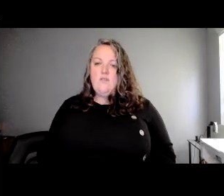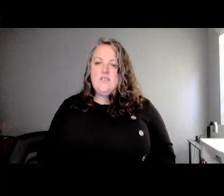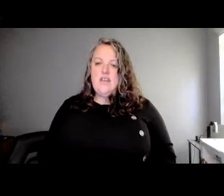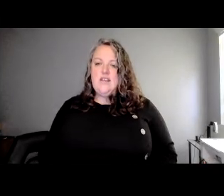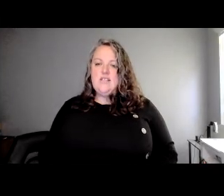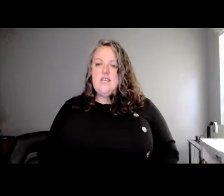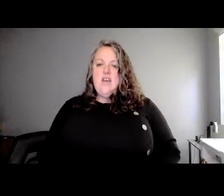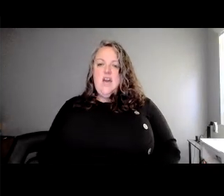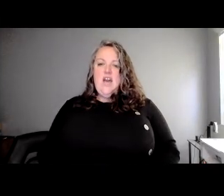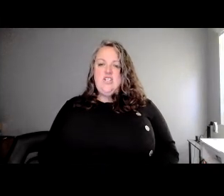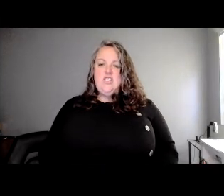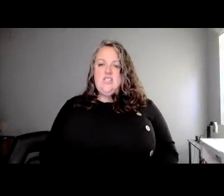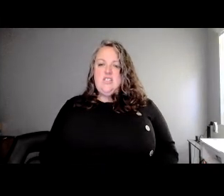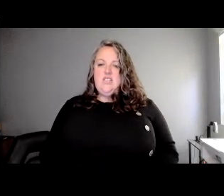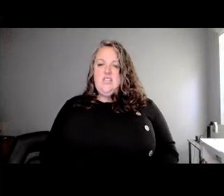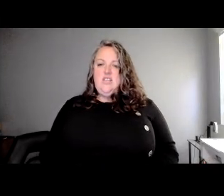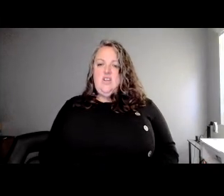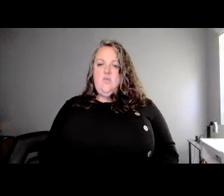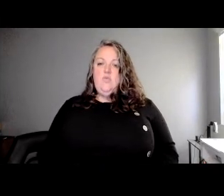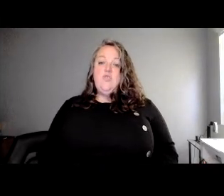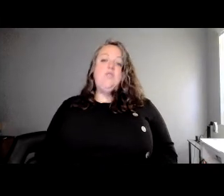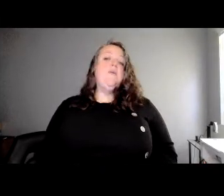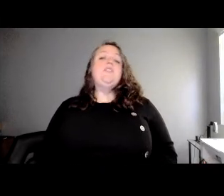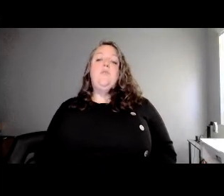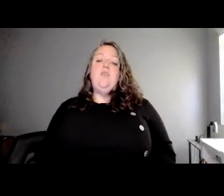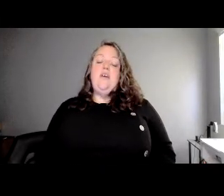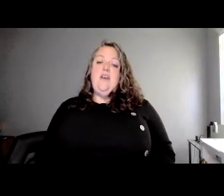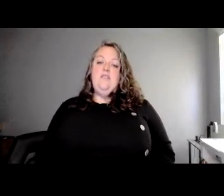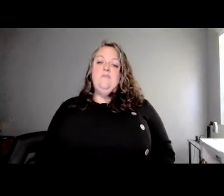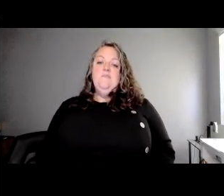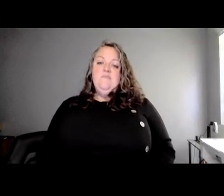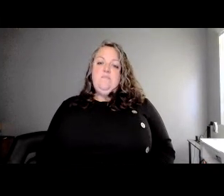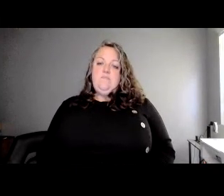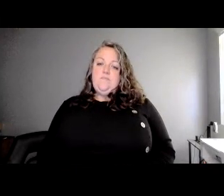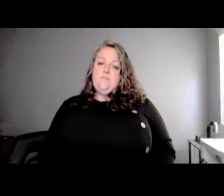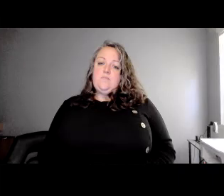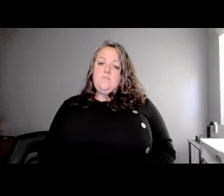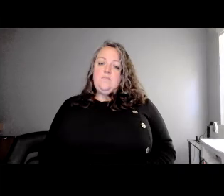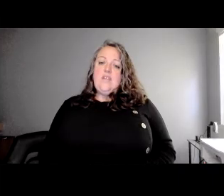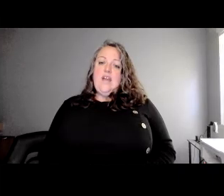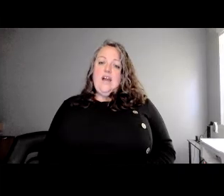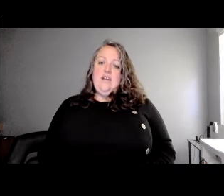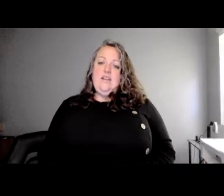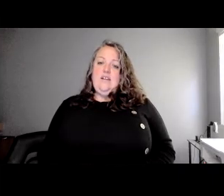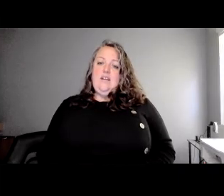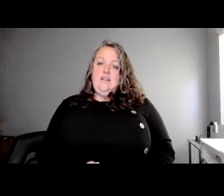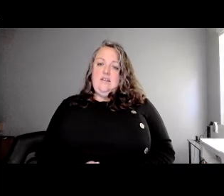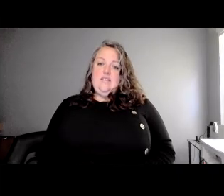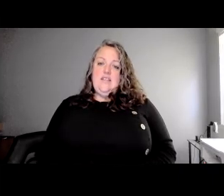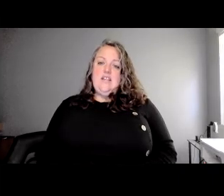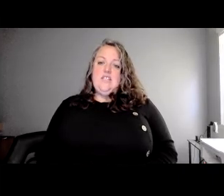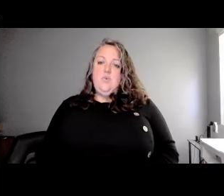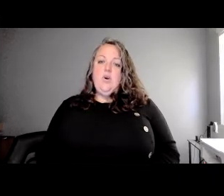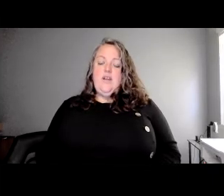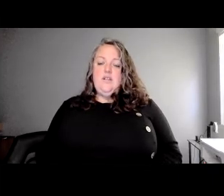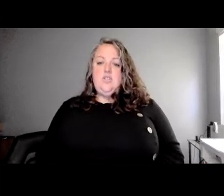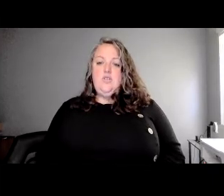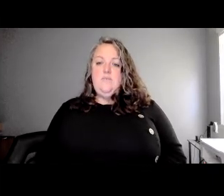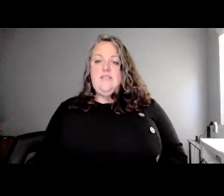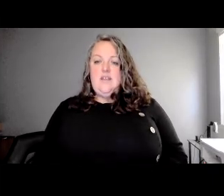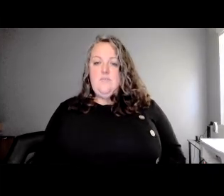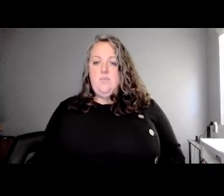around things. I just you know who's responsible and I think that it's important to make that a